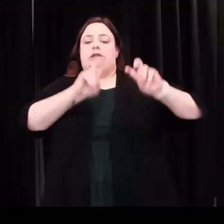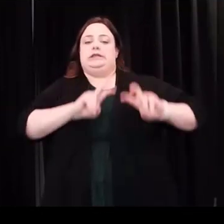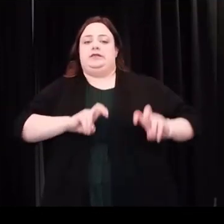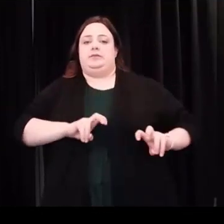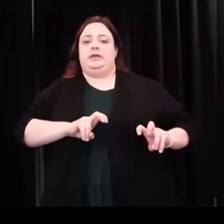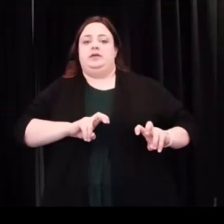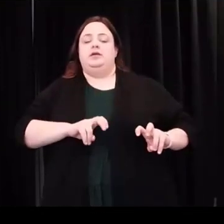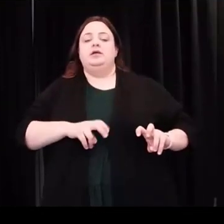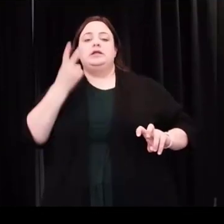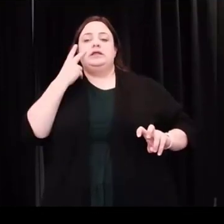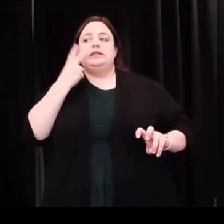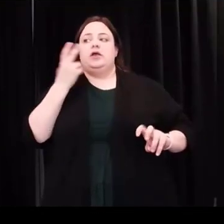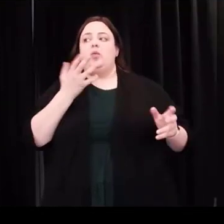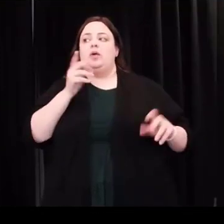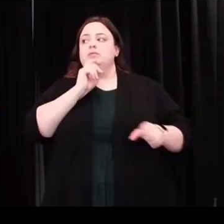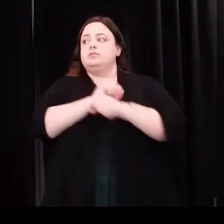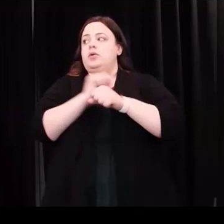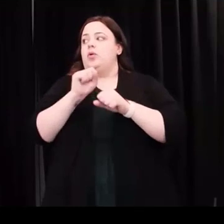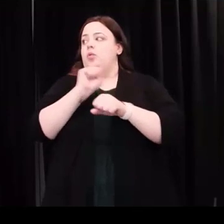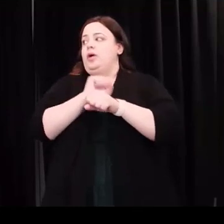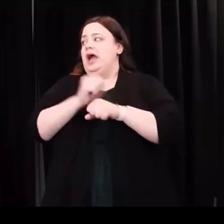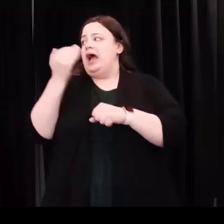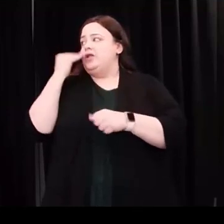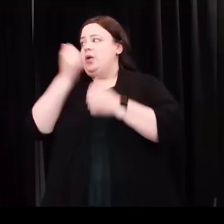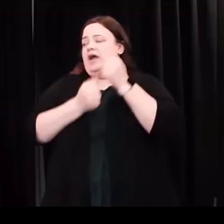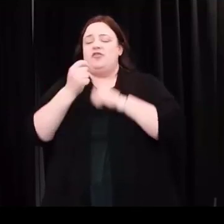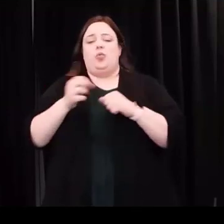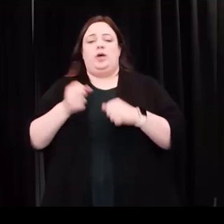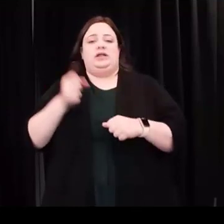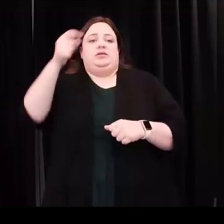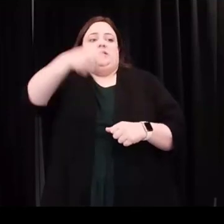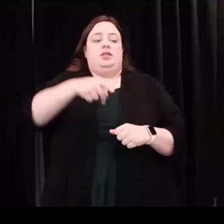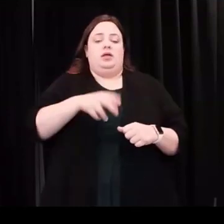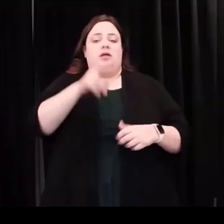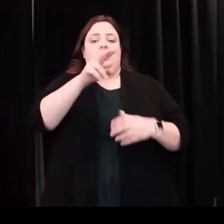is going to work for him. I know everybody keeps throwing screen readers out there,